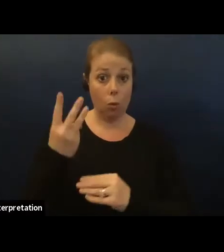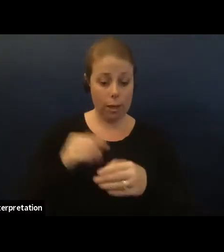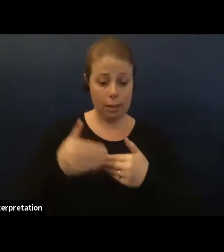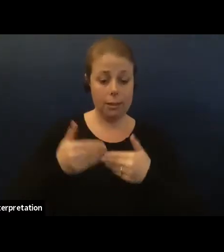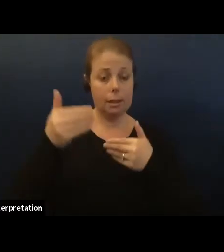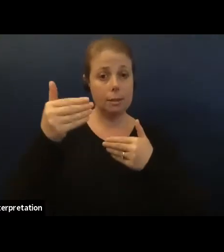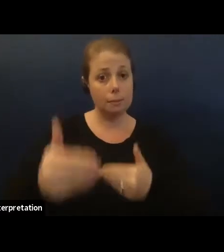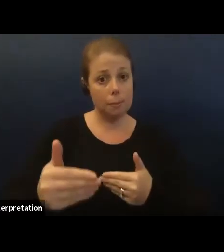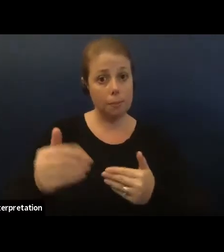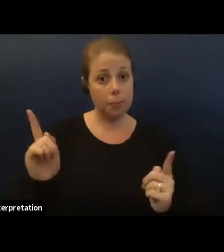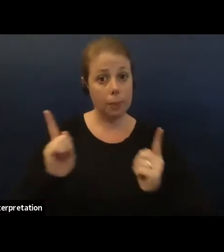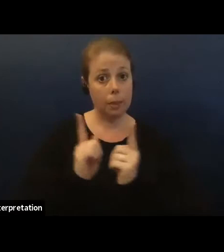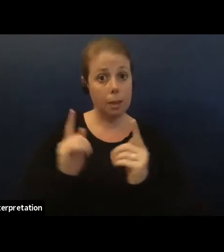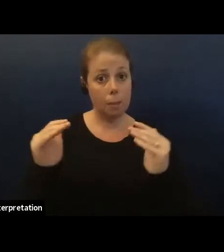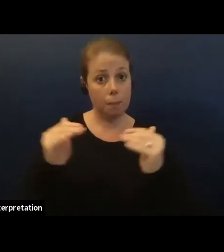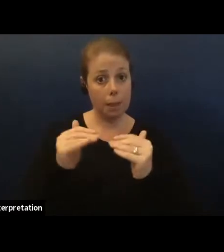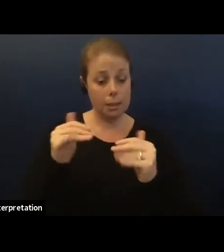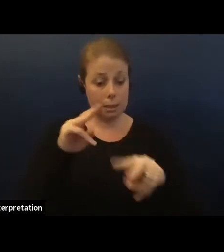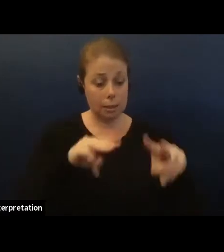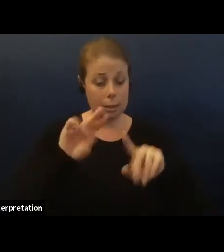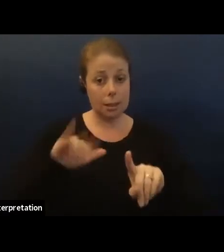but it is more likely that you will assess once or twice during your term.